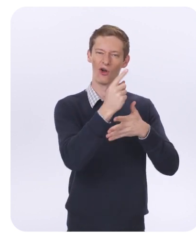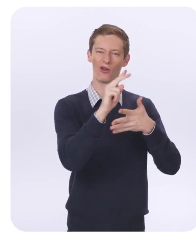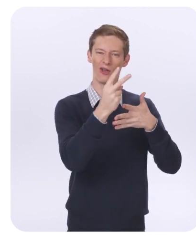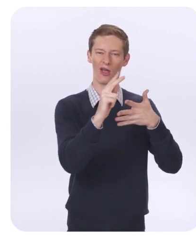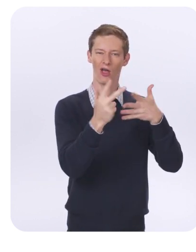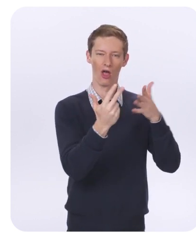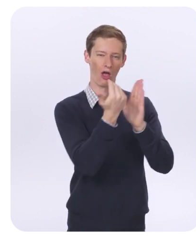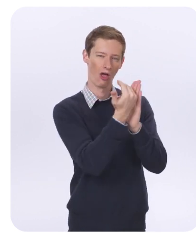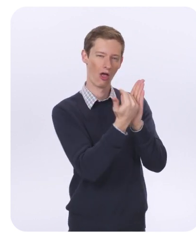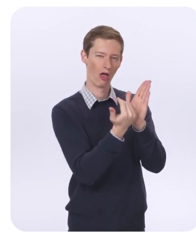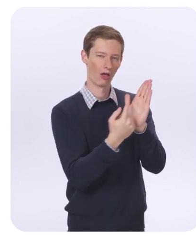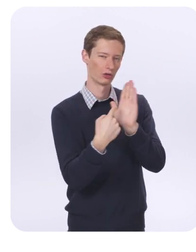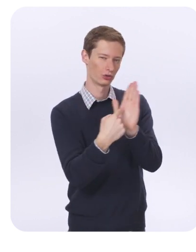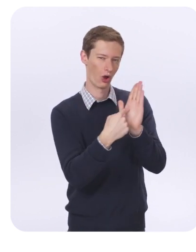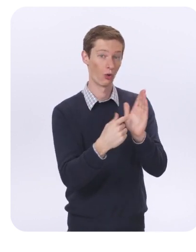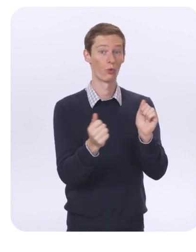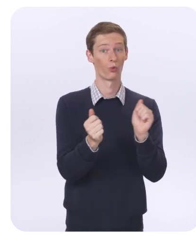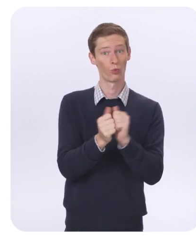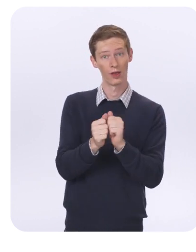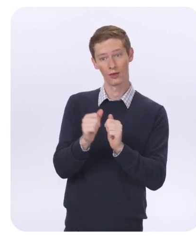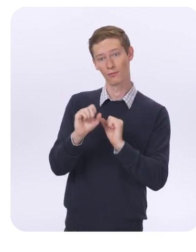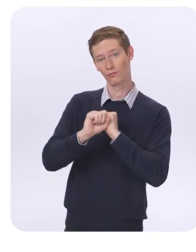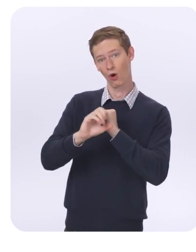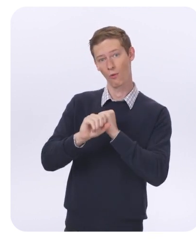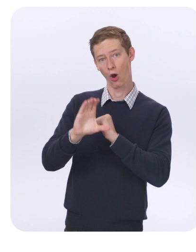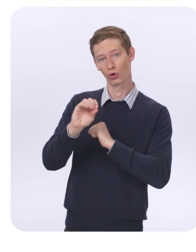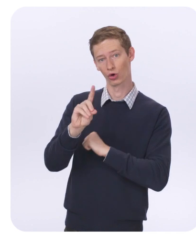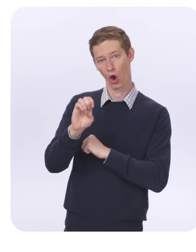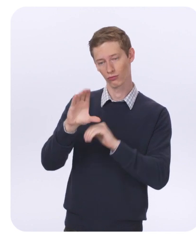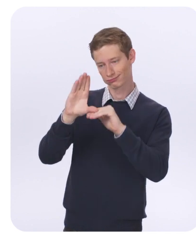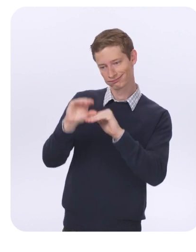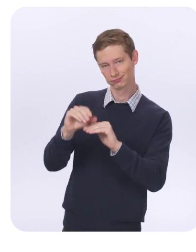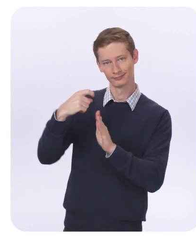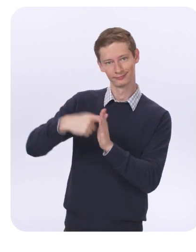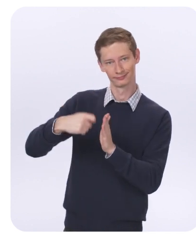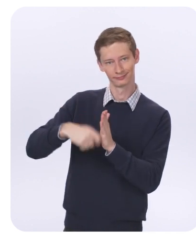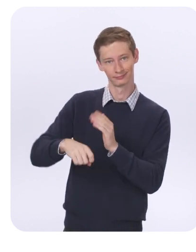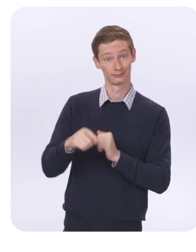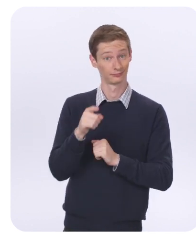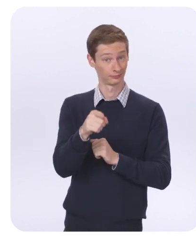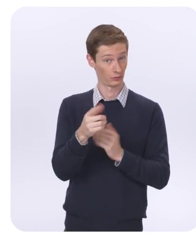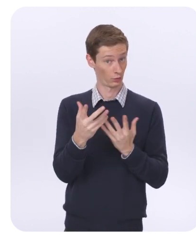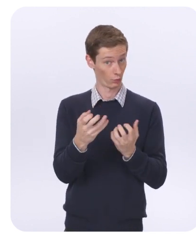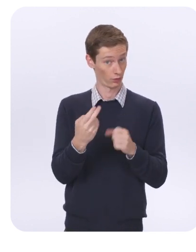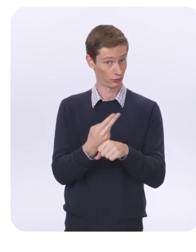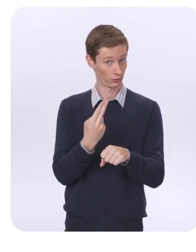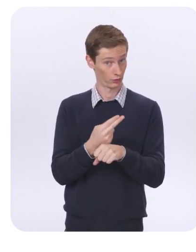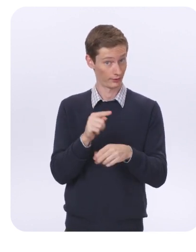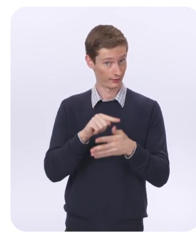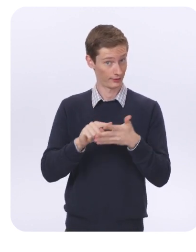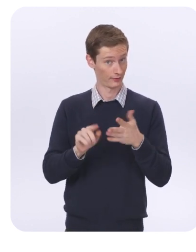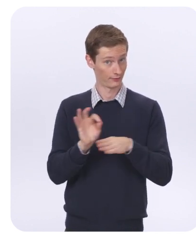navigate to the add-on sections in your developer center. Now on to another monetization model: subscriptions.